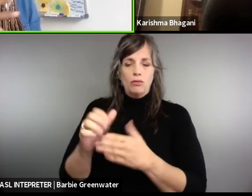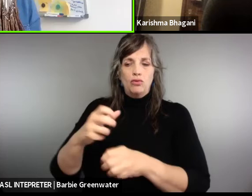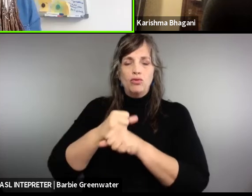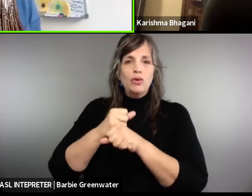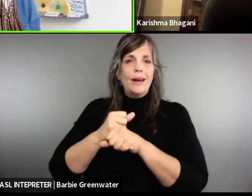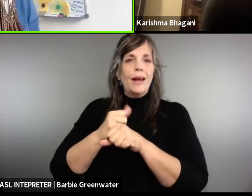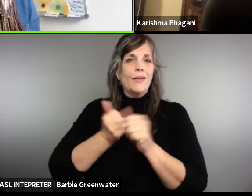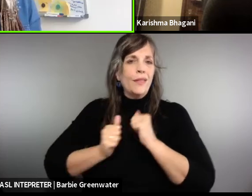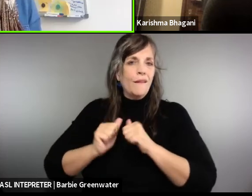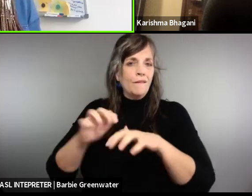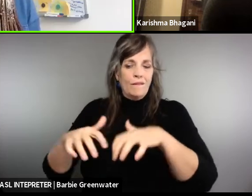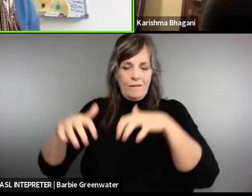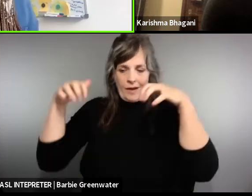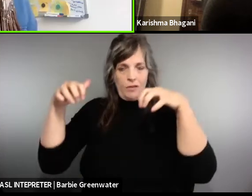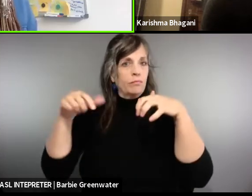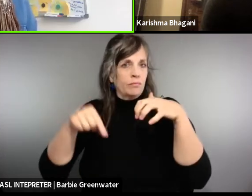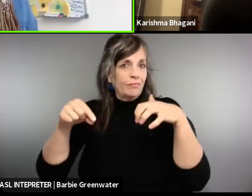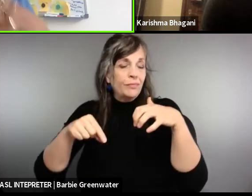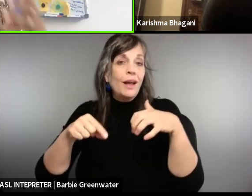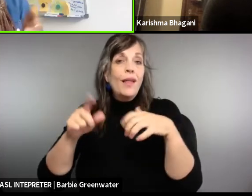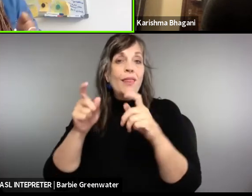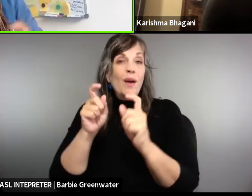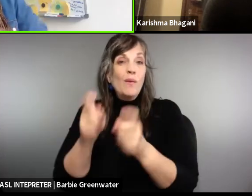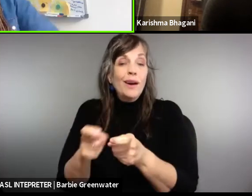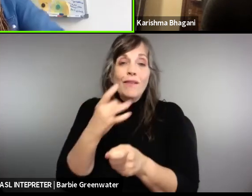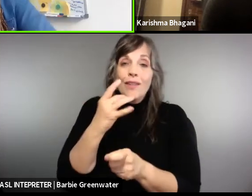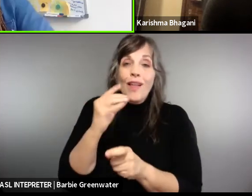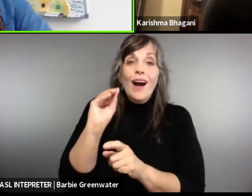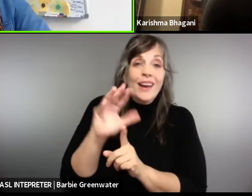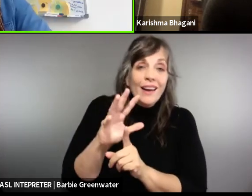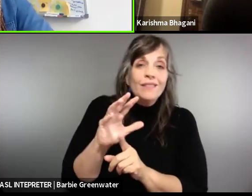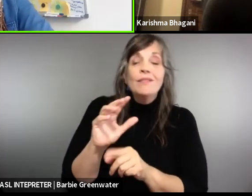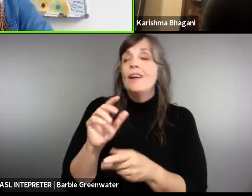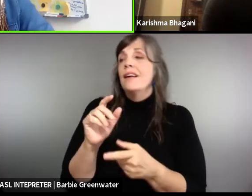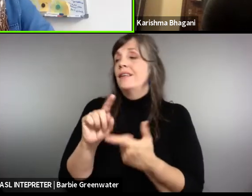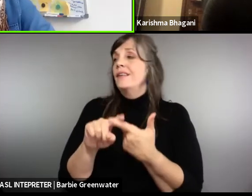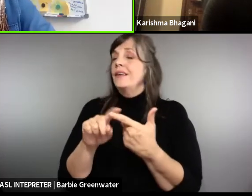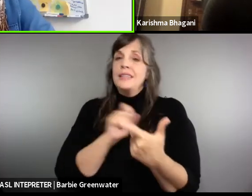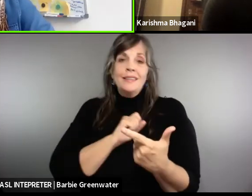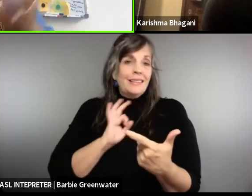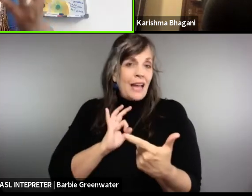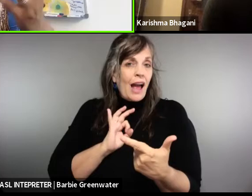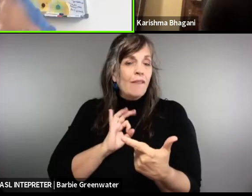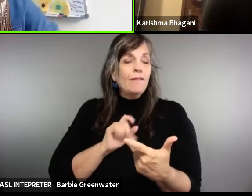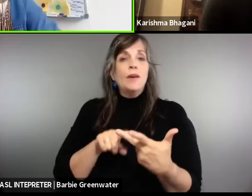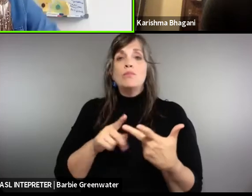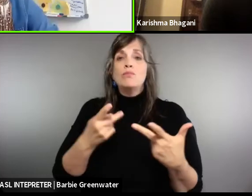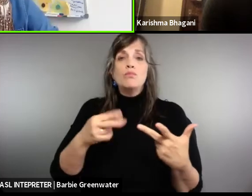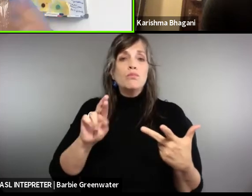and the staff to set you up. Mostly if you need props, some of the props come from the theater departments